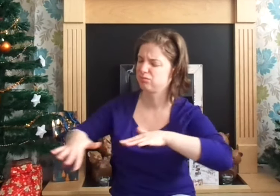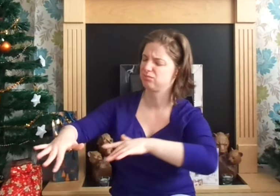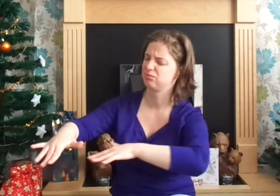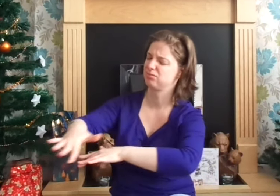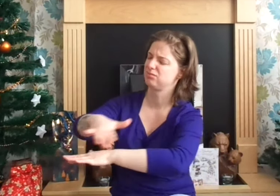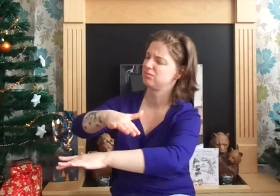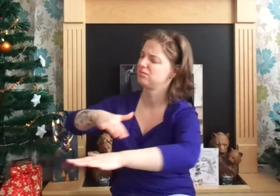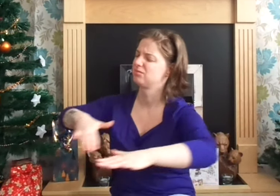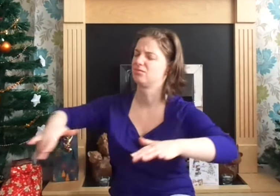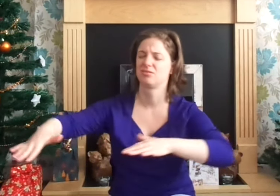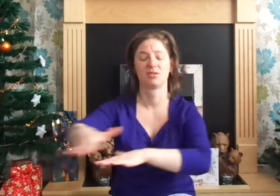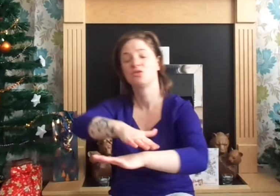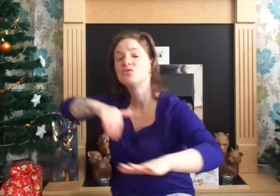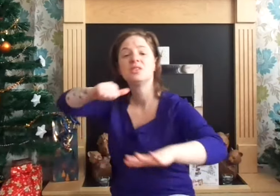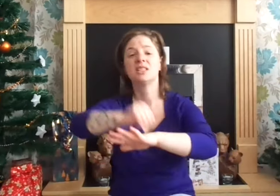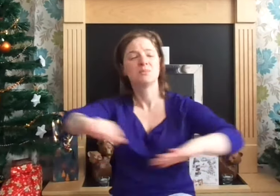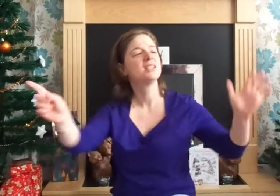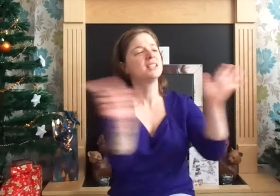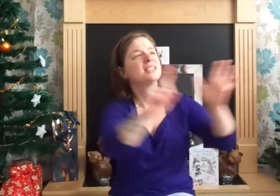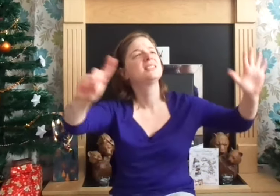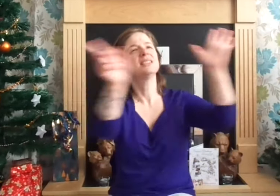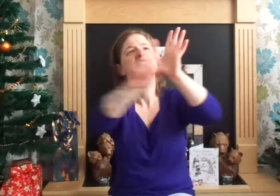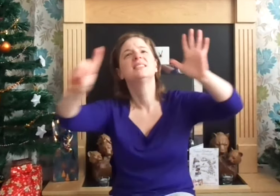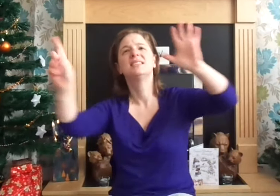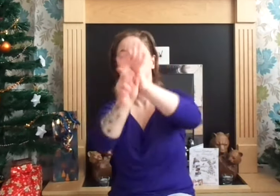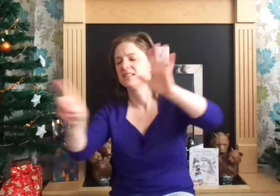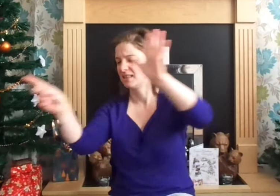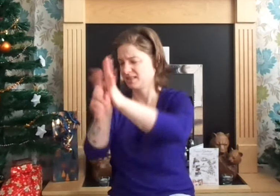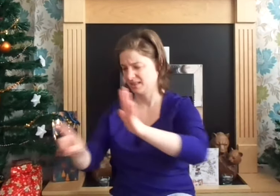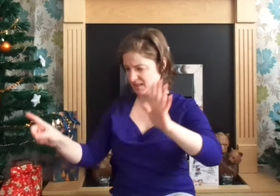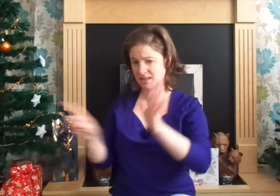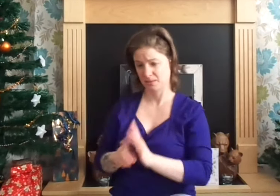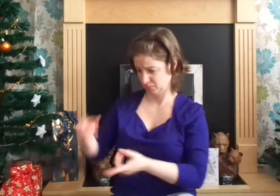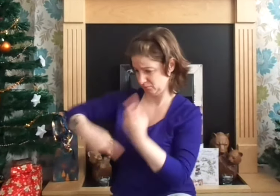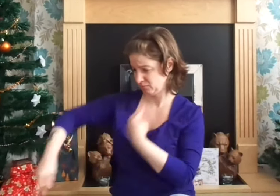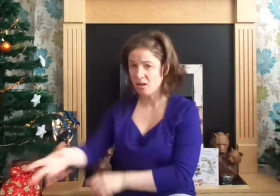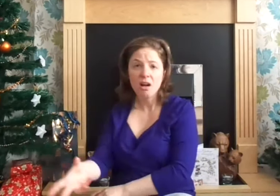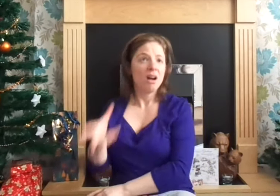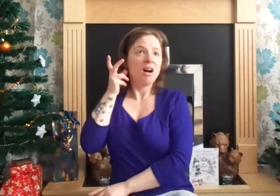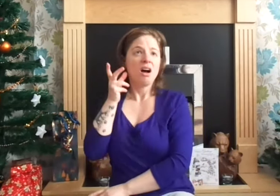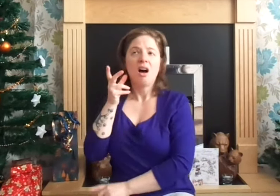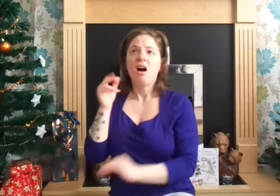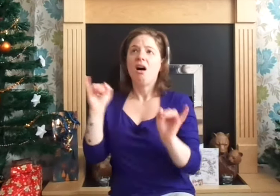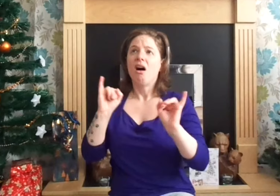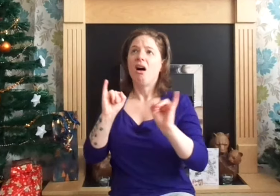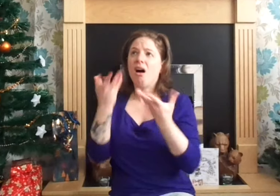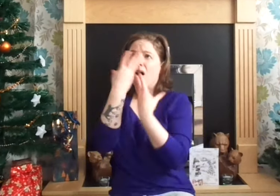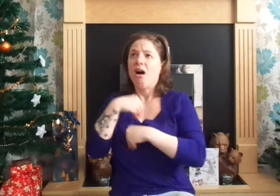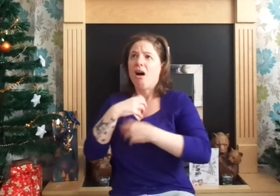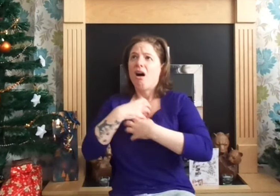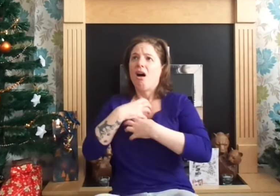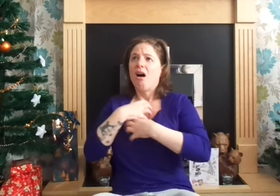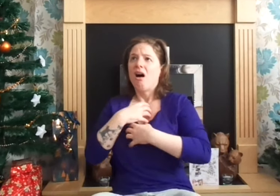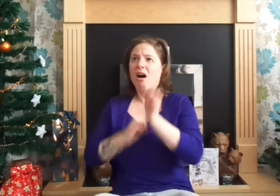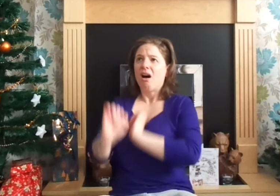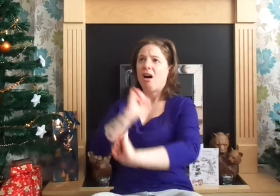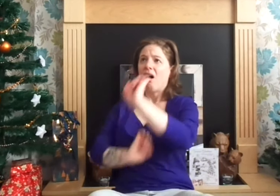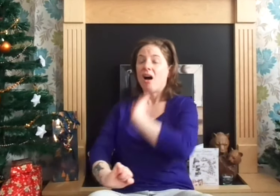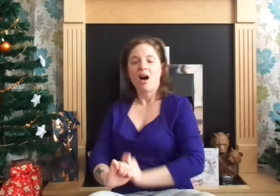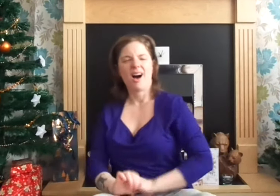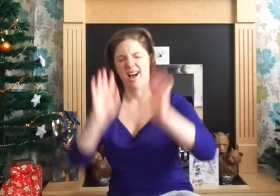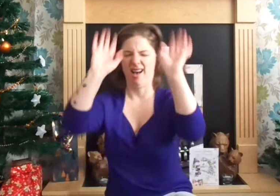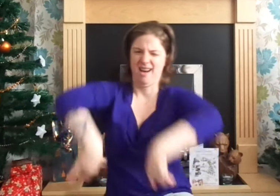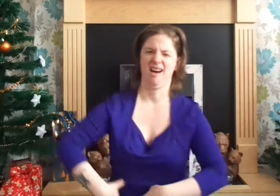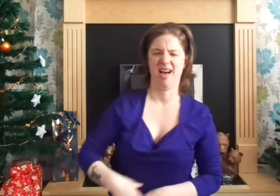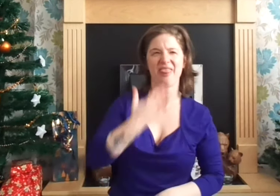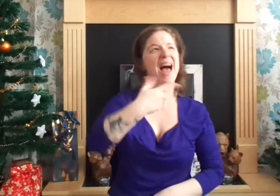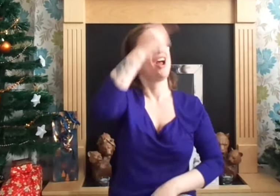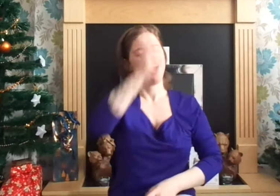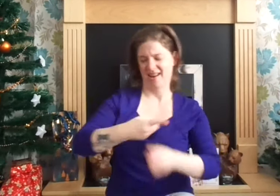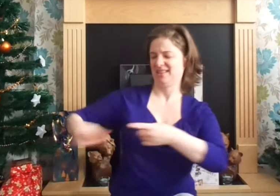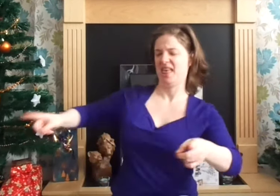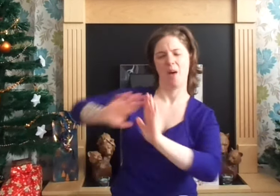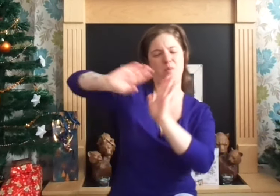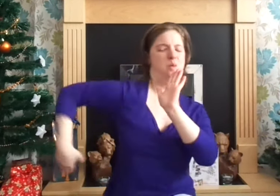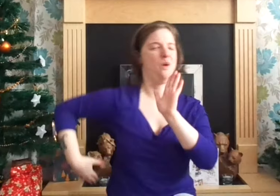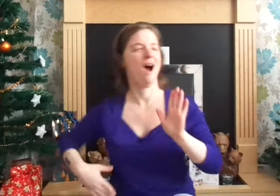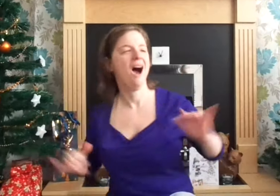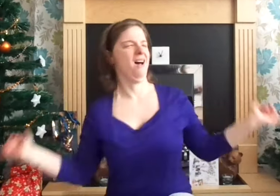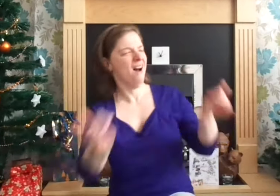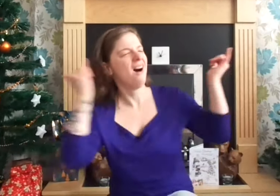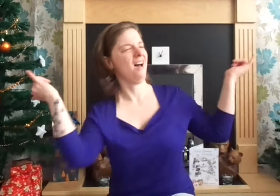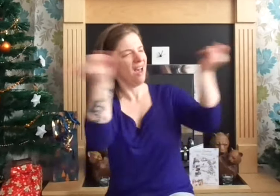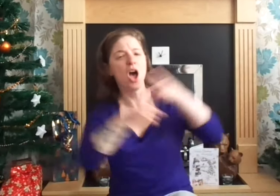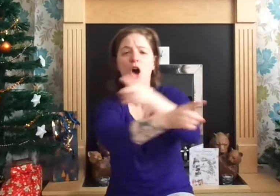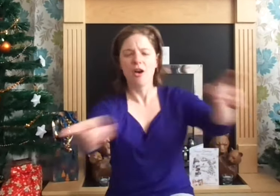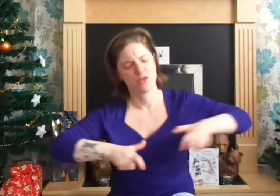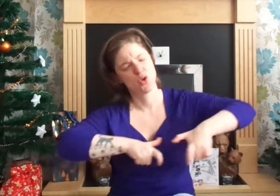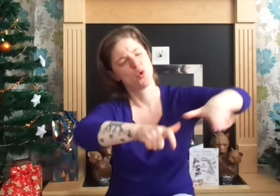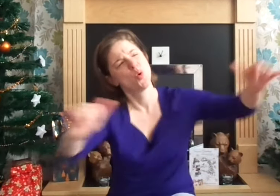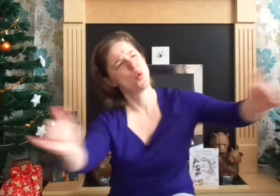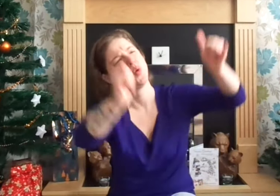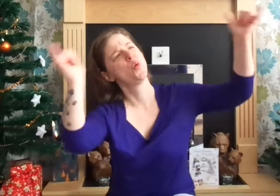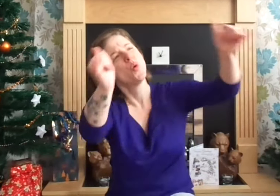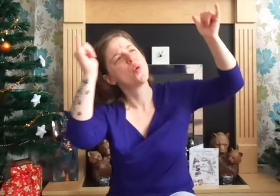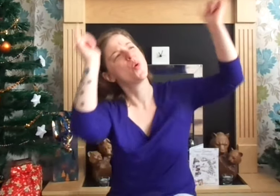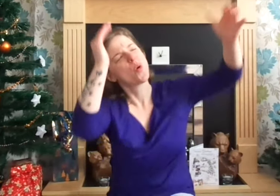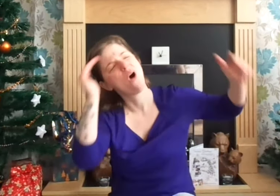And the Christmas bells that ring there Are the clanging chimes of doom Well tonight thank God it's them instead of you